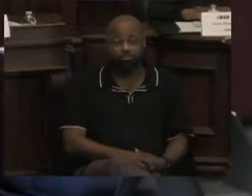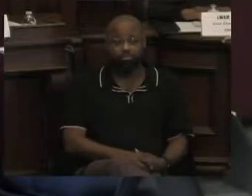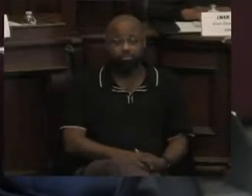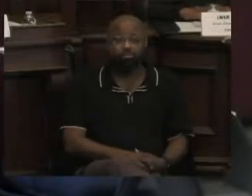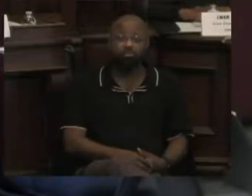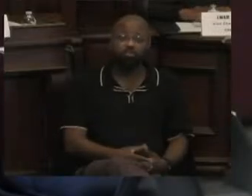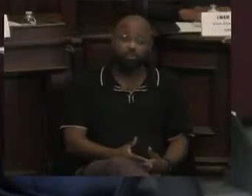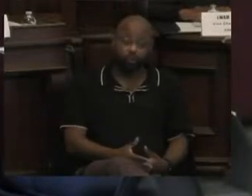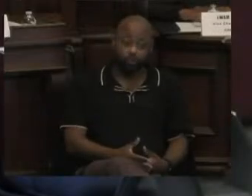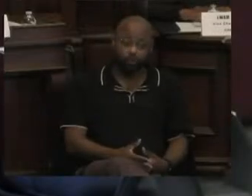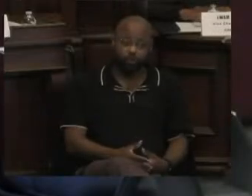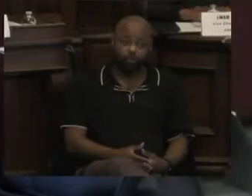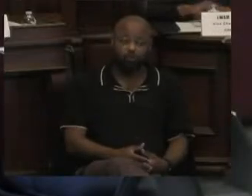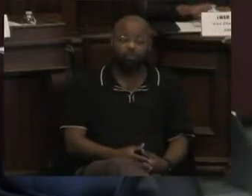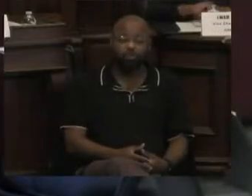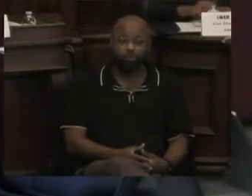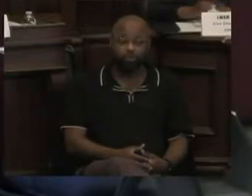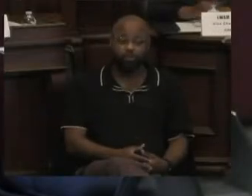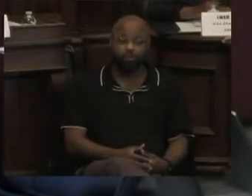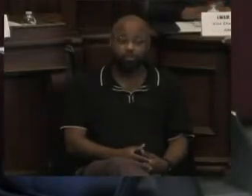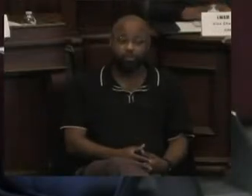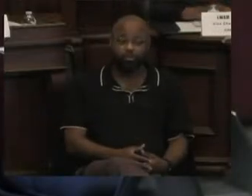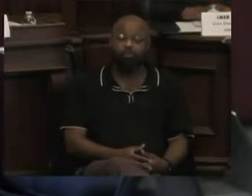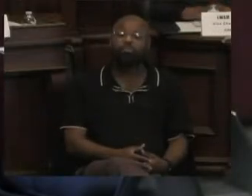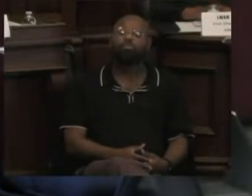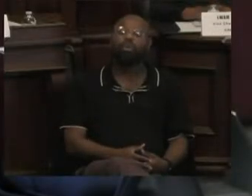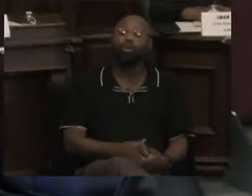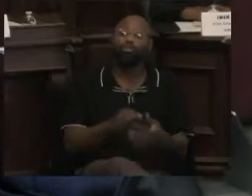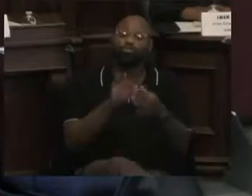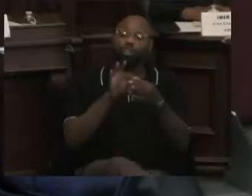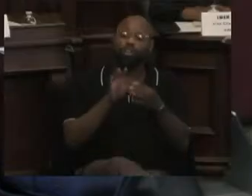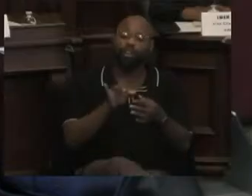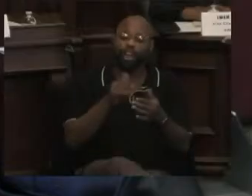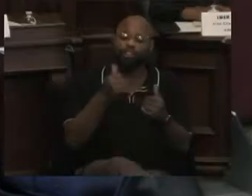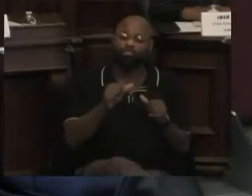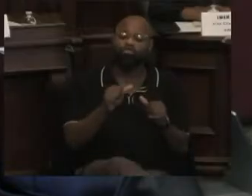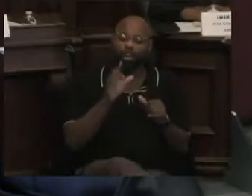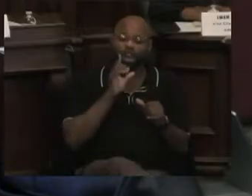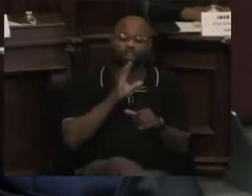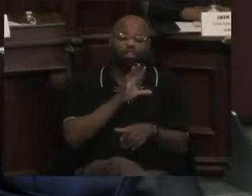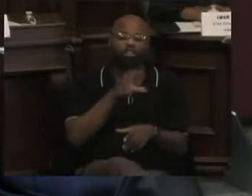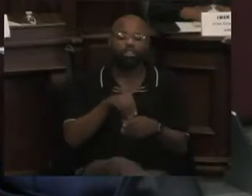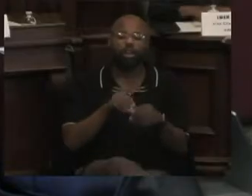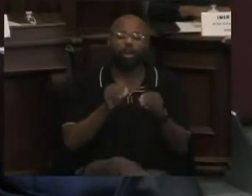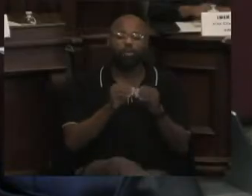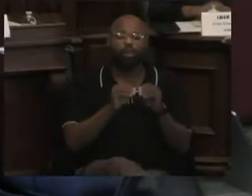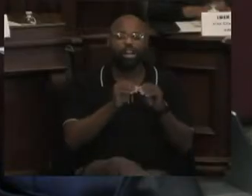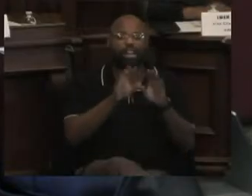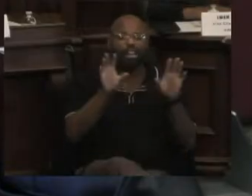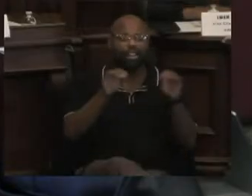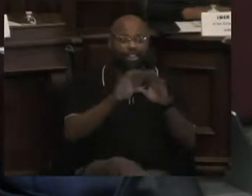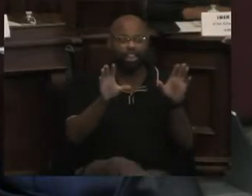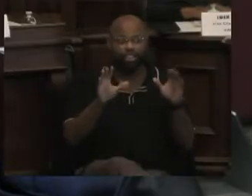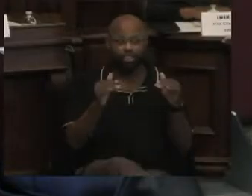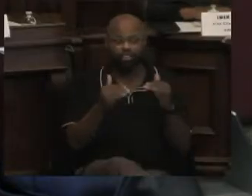aren't aware of right now. So